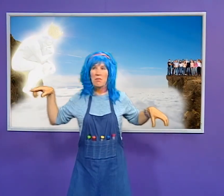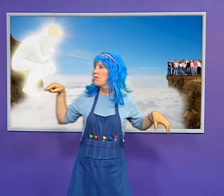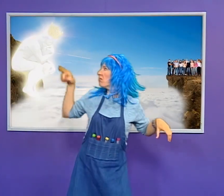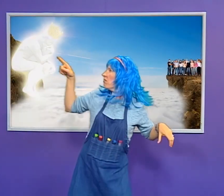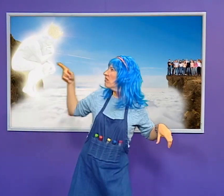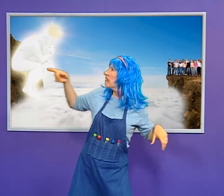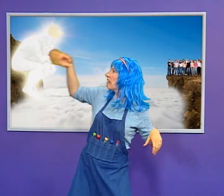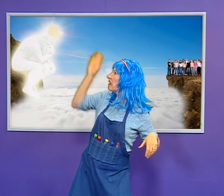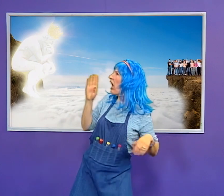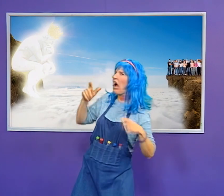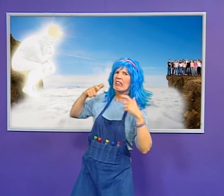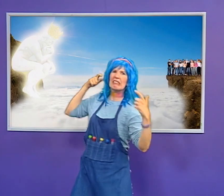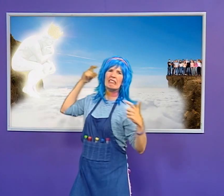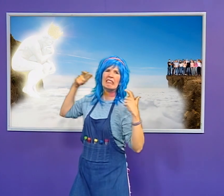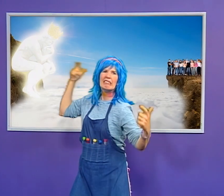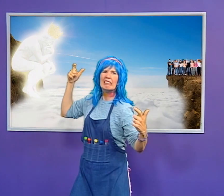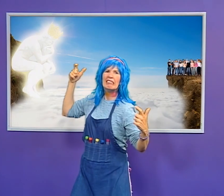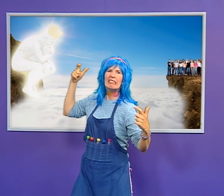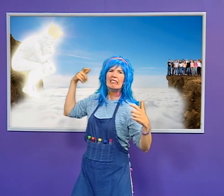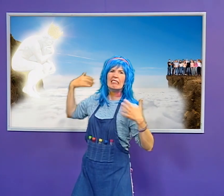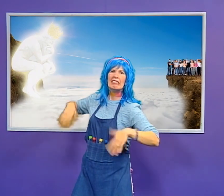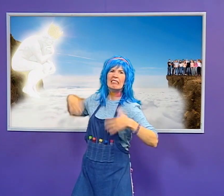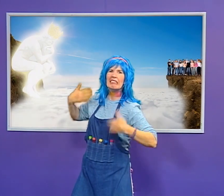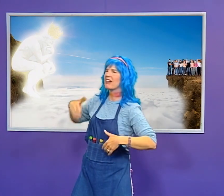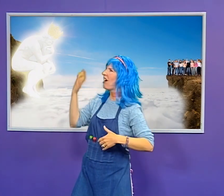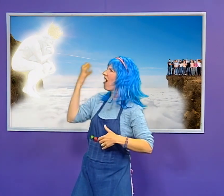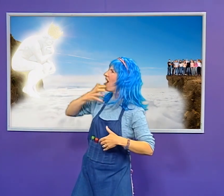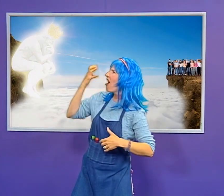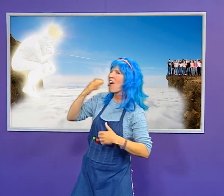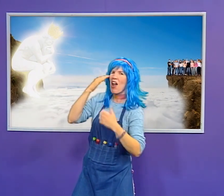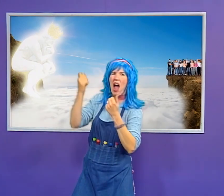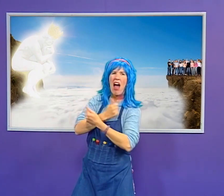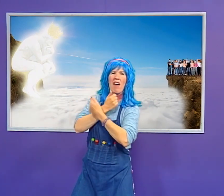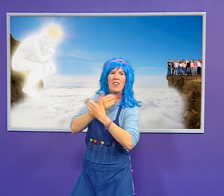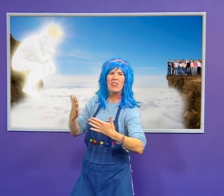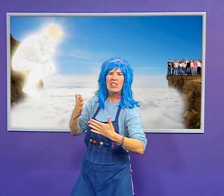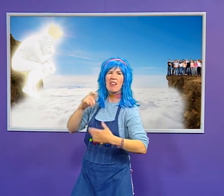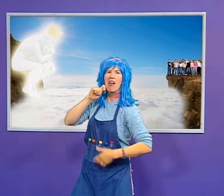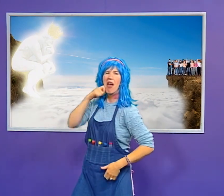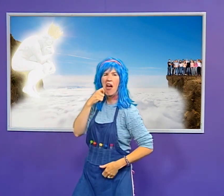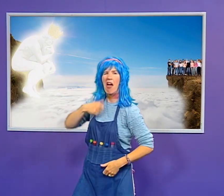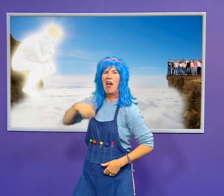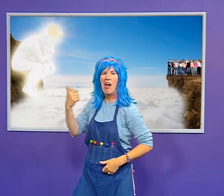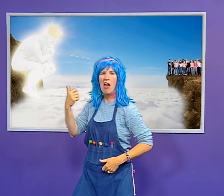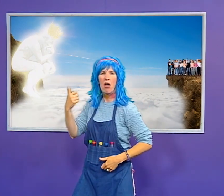GOD IS ALL POWERFUL. HE KNOWS EVERYTHING. HE'S AWESOME AND AMAZING.